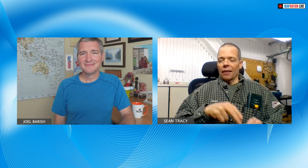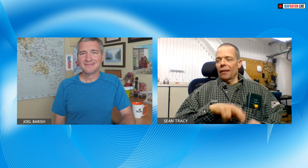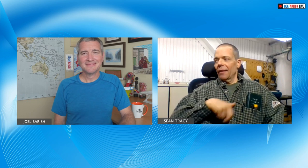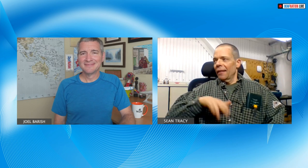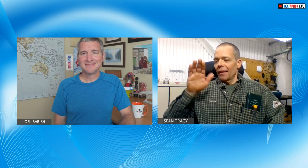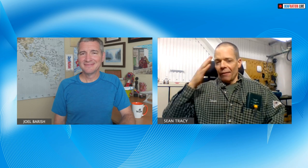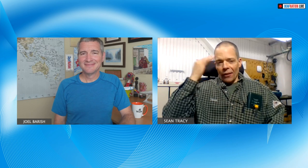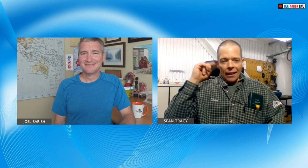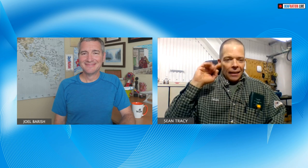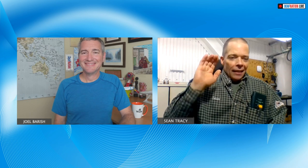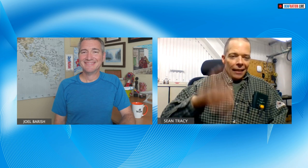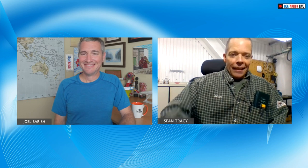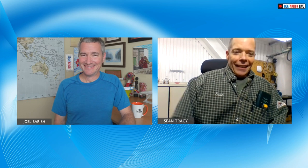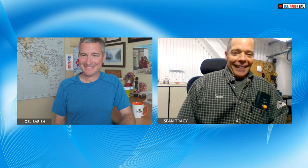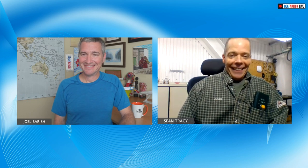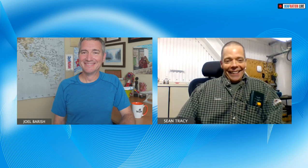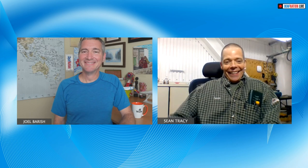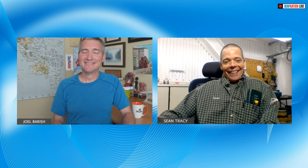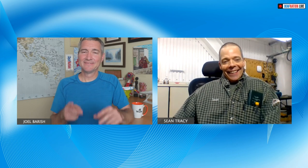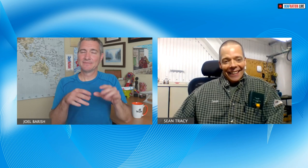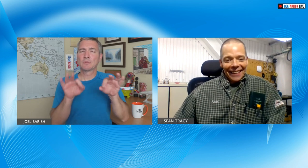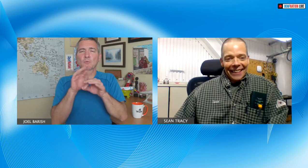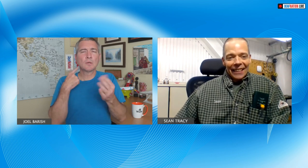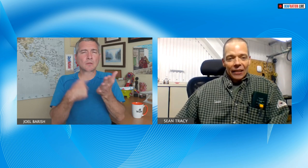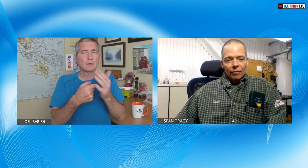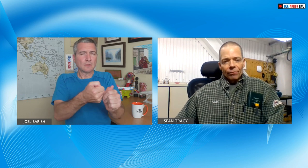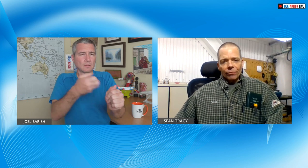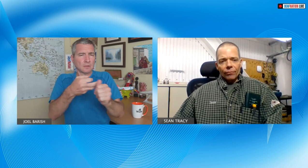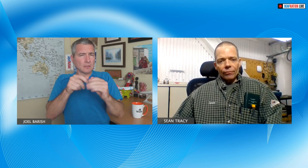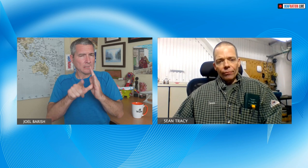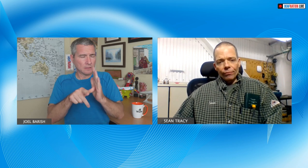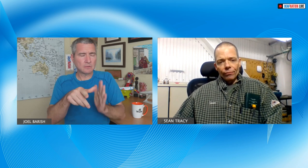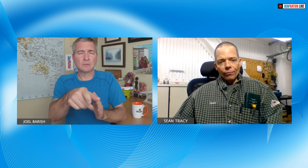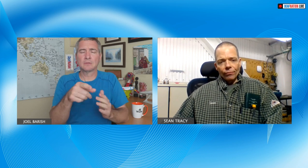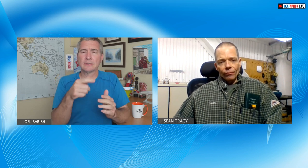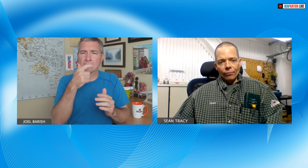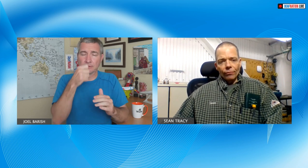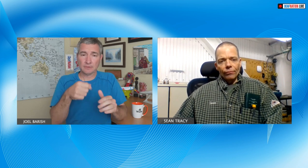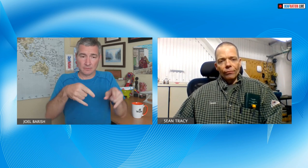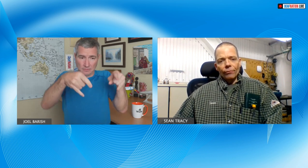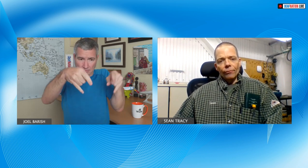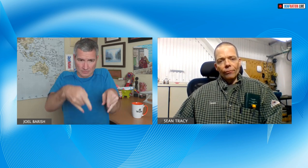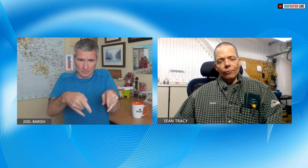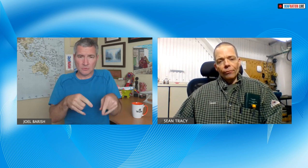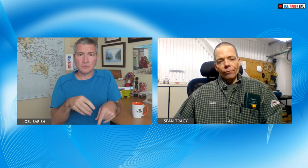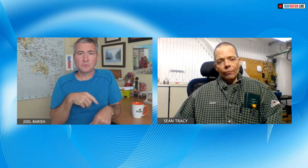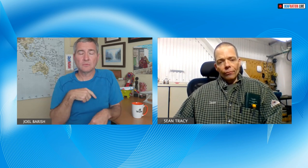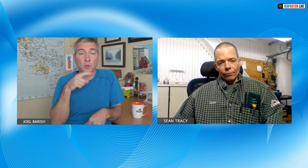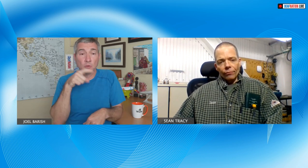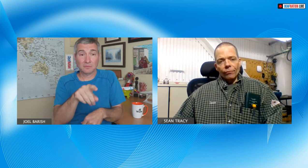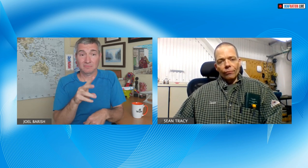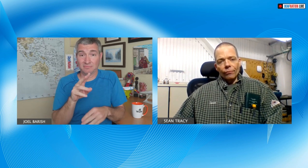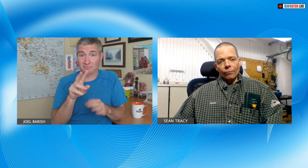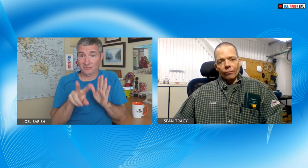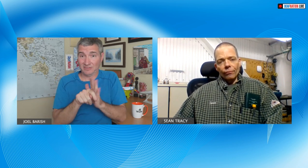I'd have to find another place to work! We'll talk in detail more about the rig itself a little later, but it's interesting how it's set in the water.